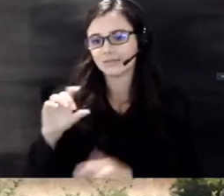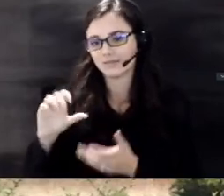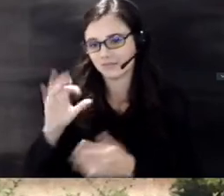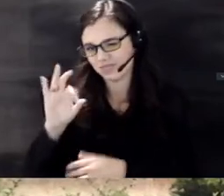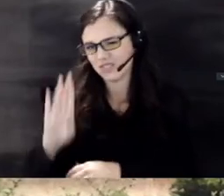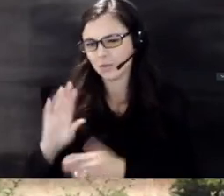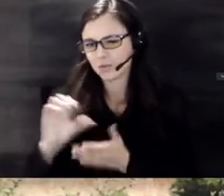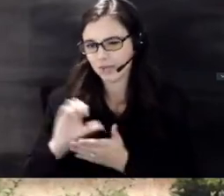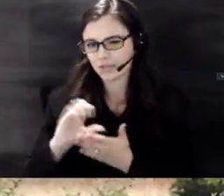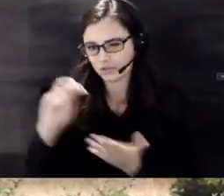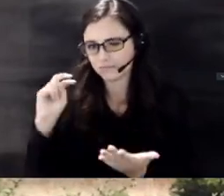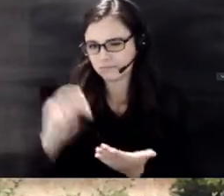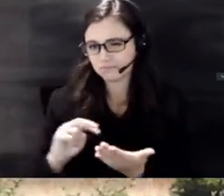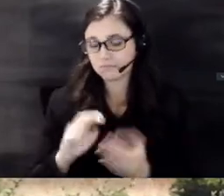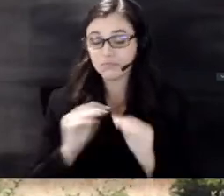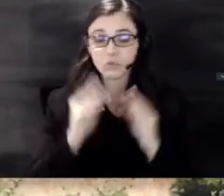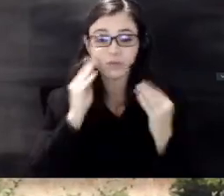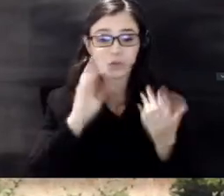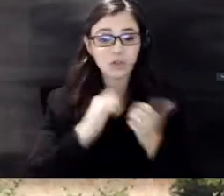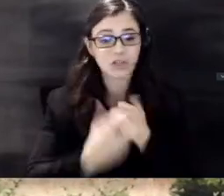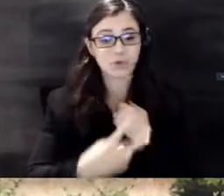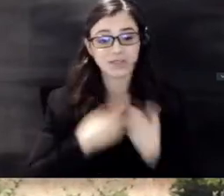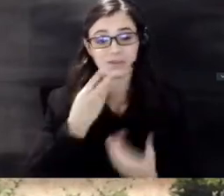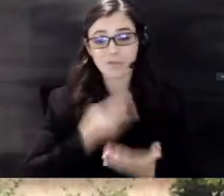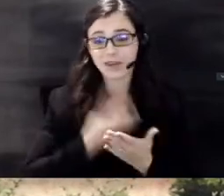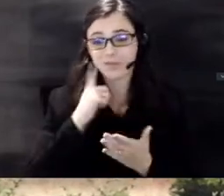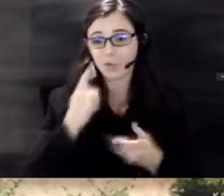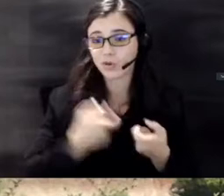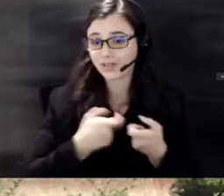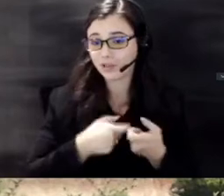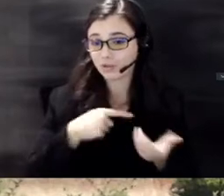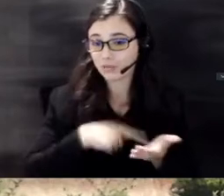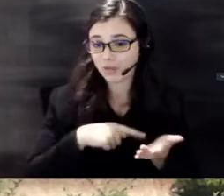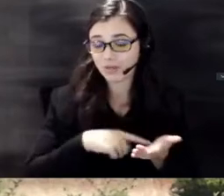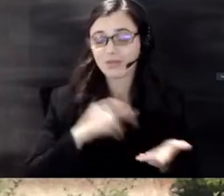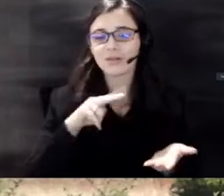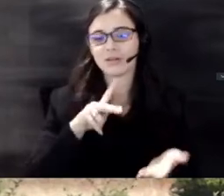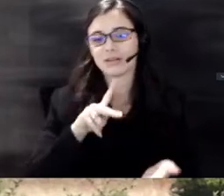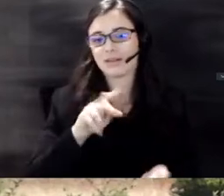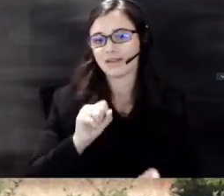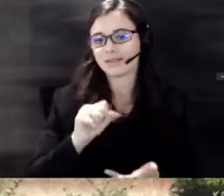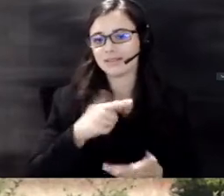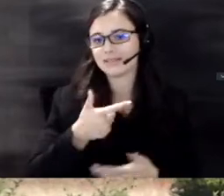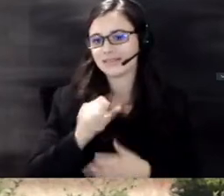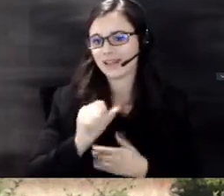to save on your utility bills this winter please visit kansasgaservice.com energytips